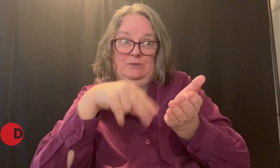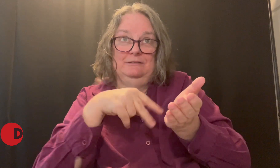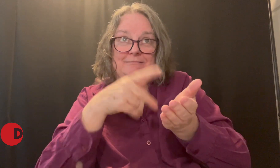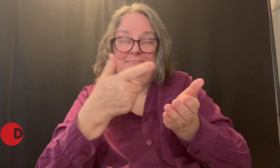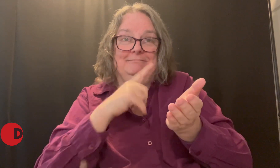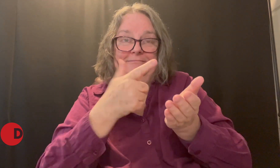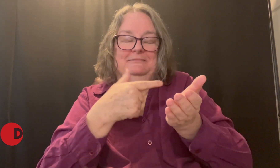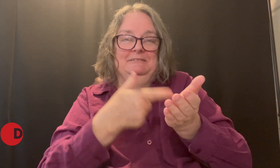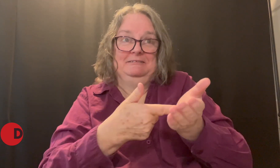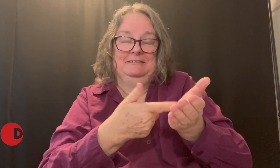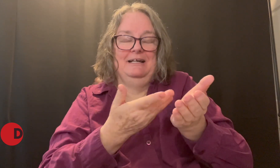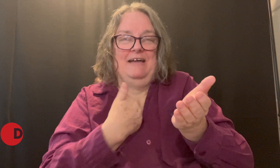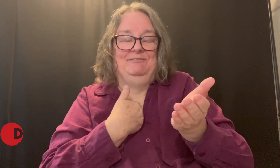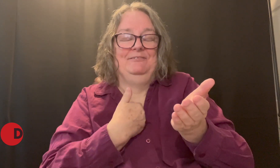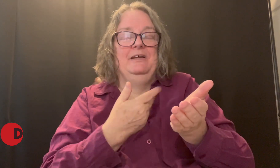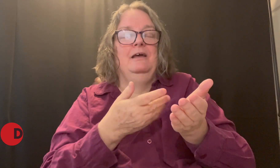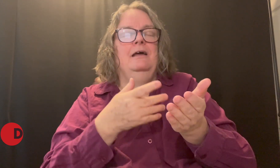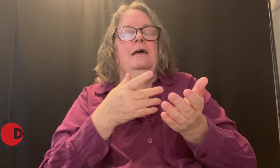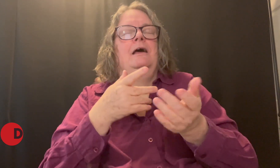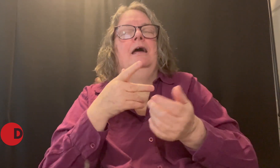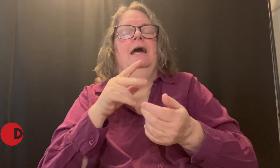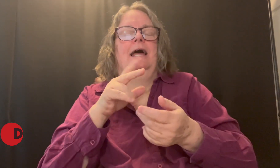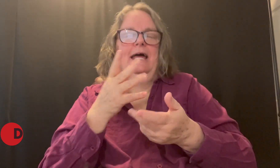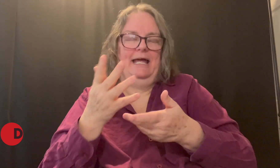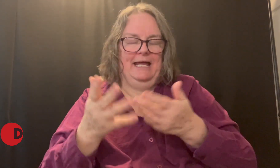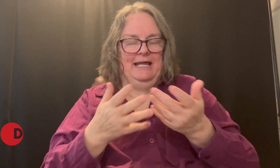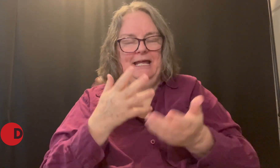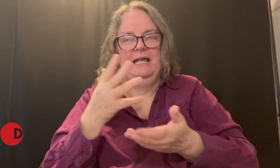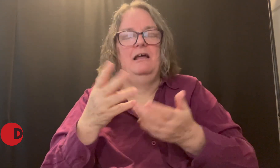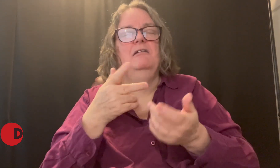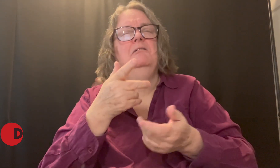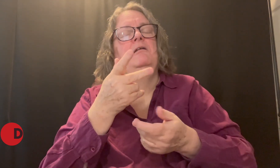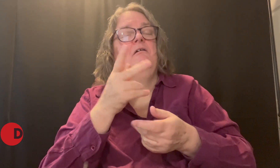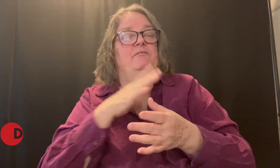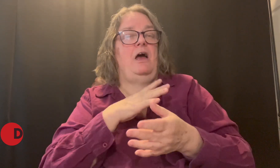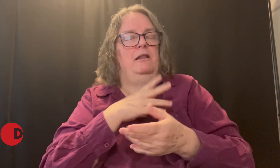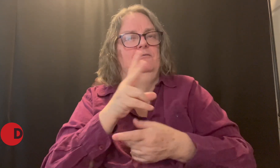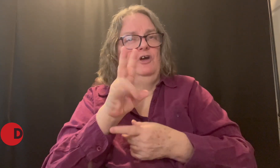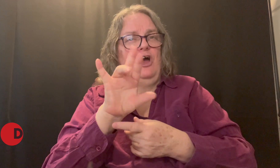Alright but I pointed to my mobile so I can read and understand you.